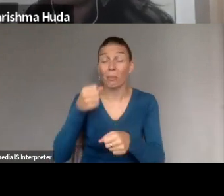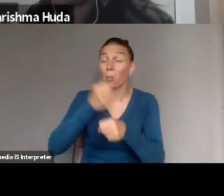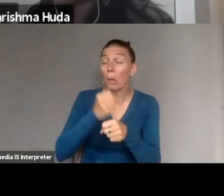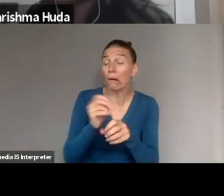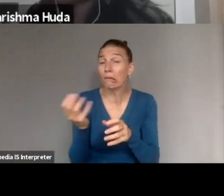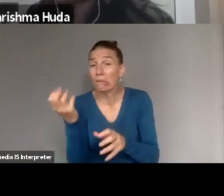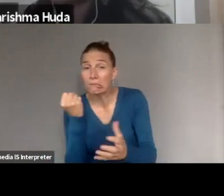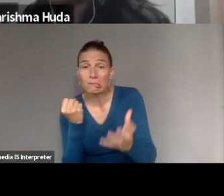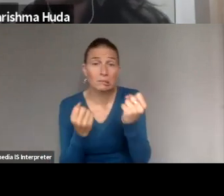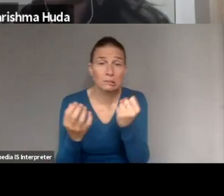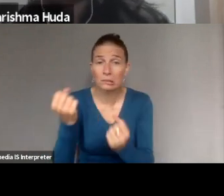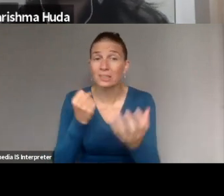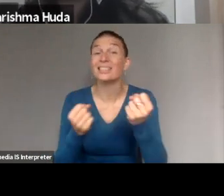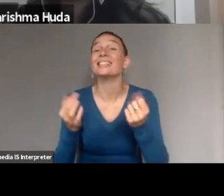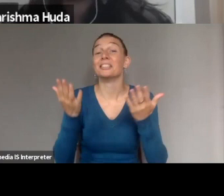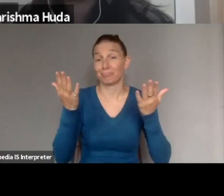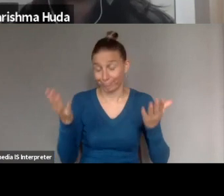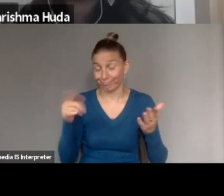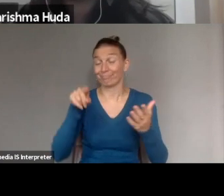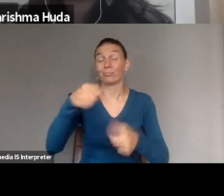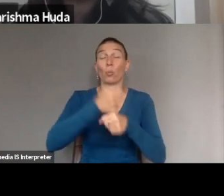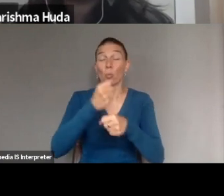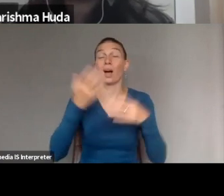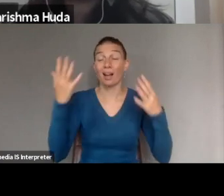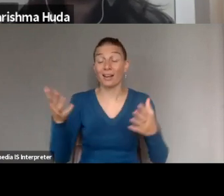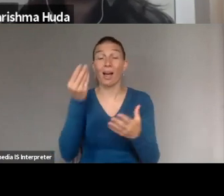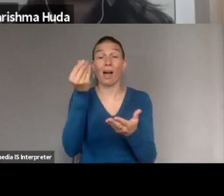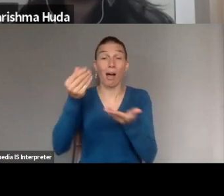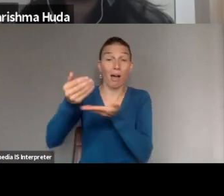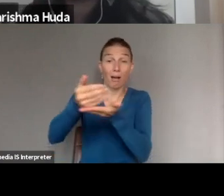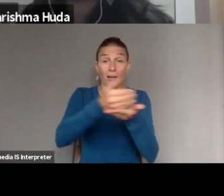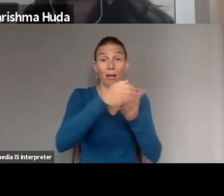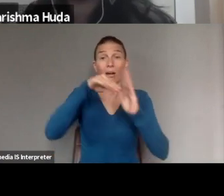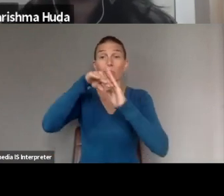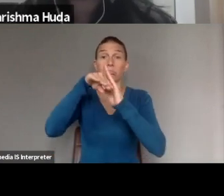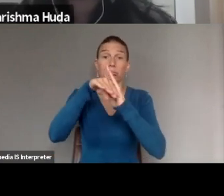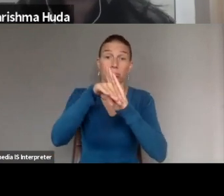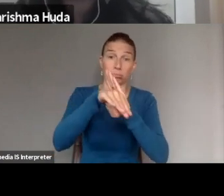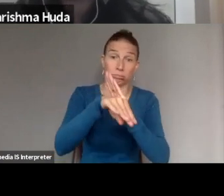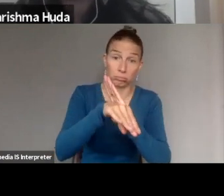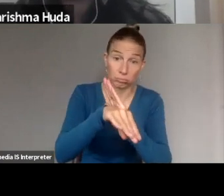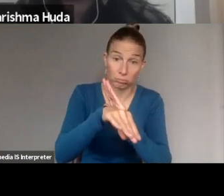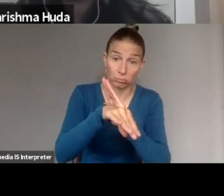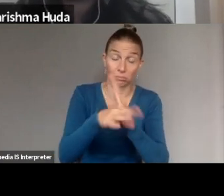are experiencing a decline in income as compared to 67% of formal employees.